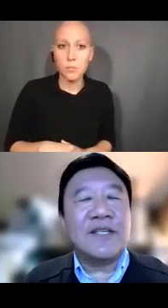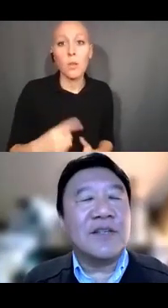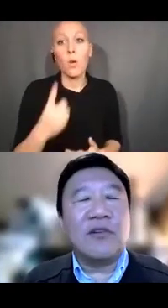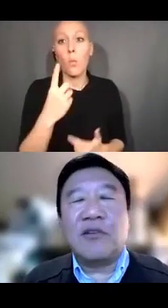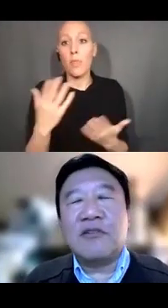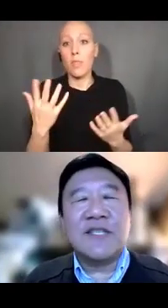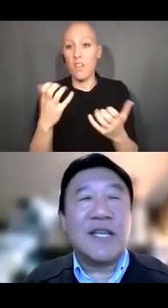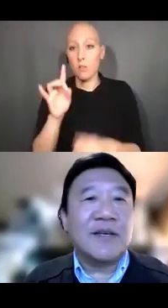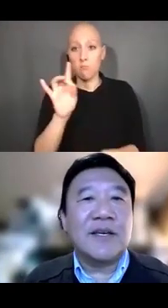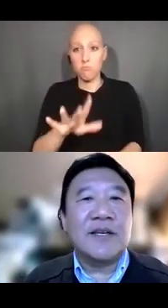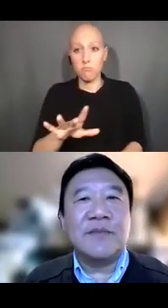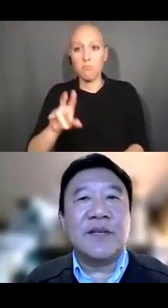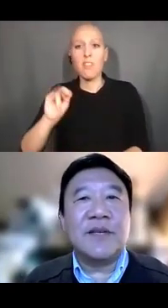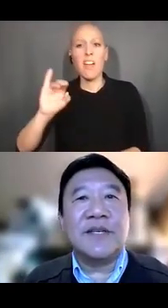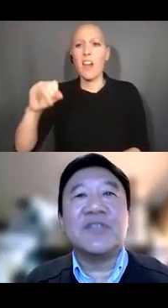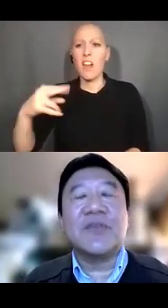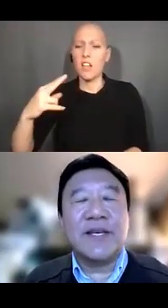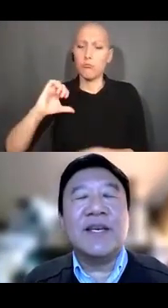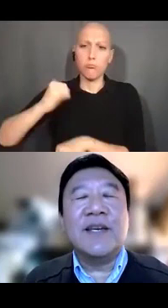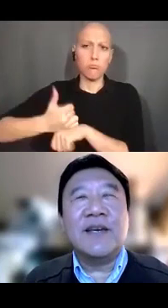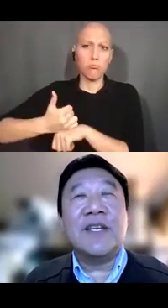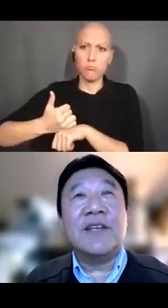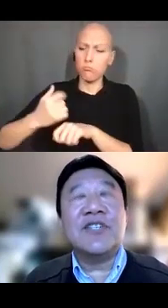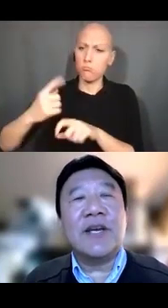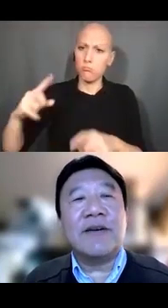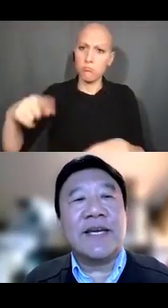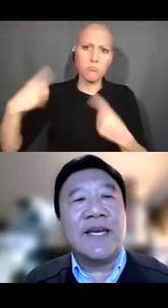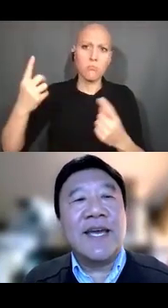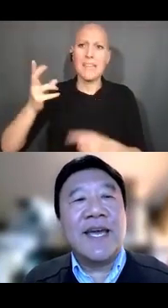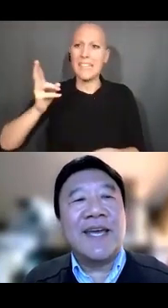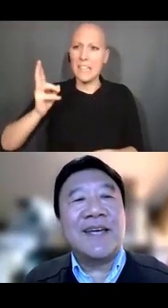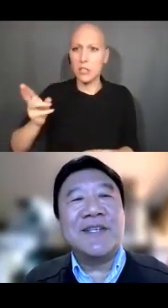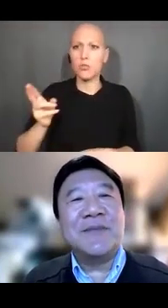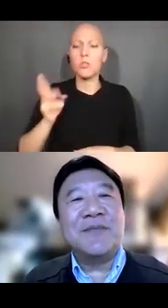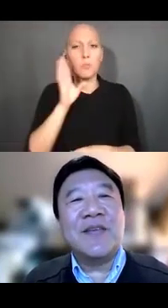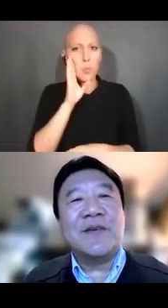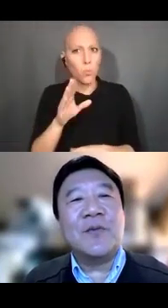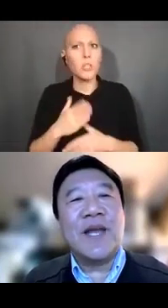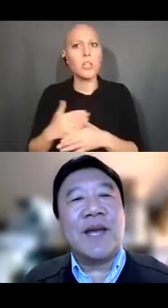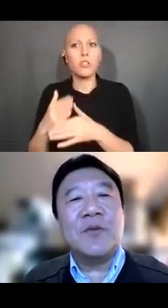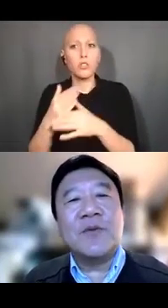has a long standing history of data sharing. And what happened was,